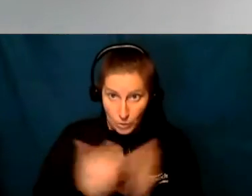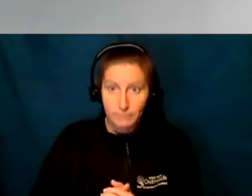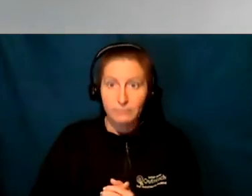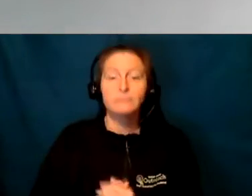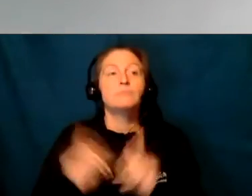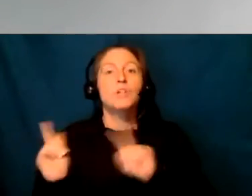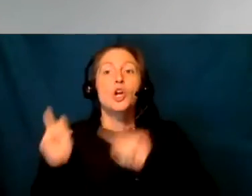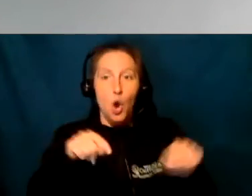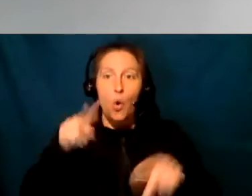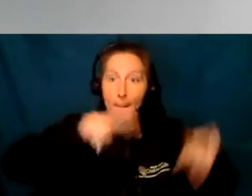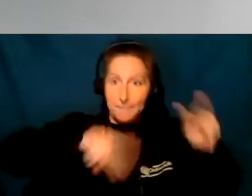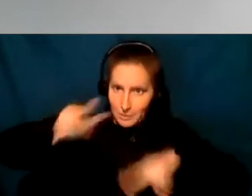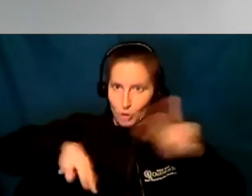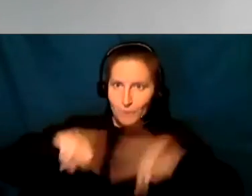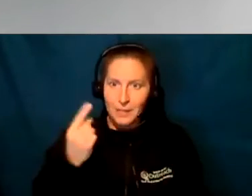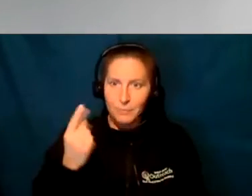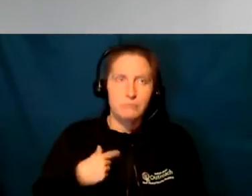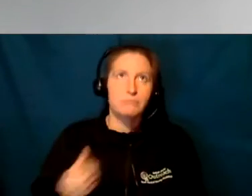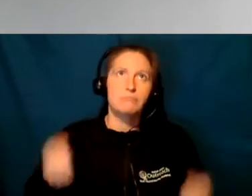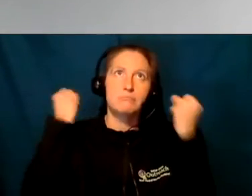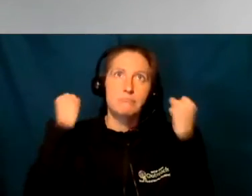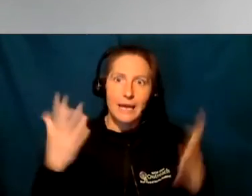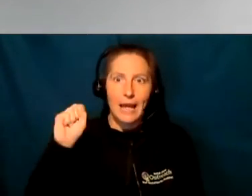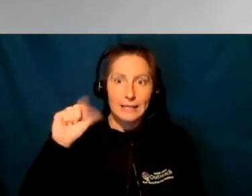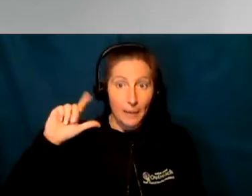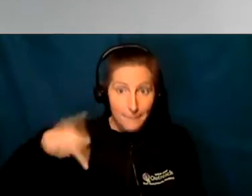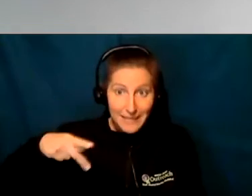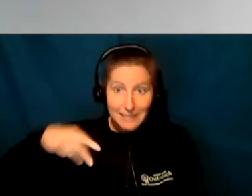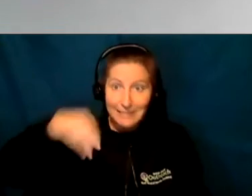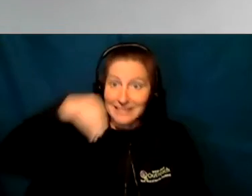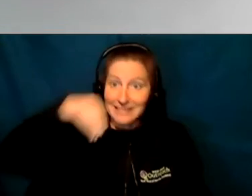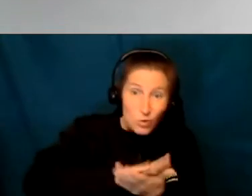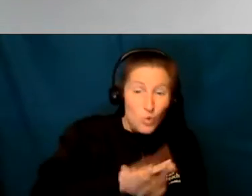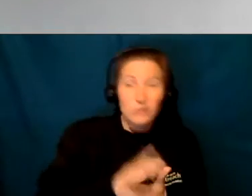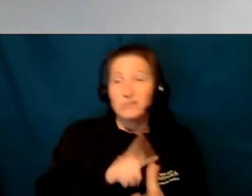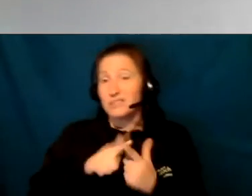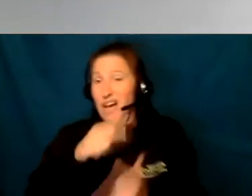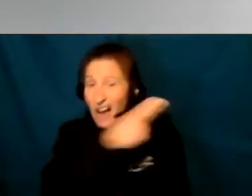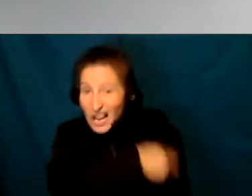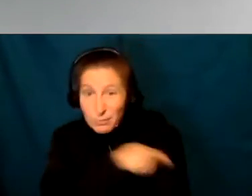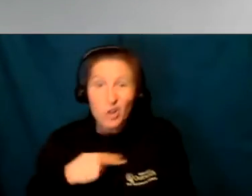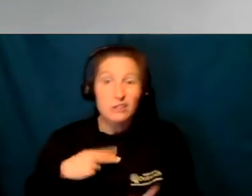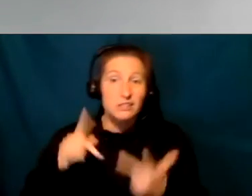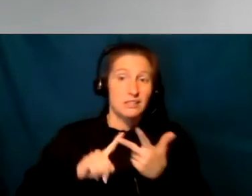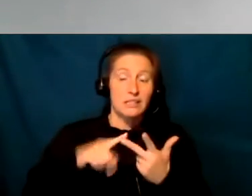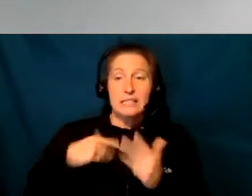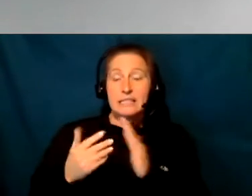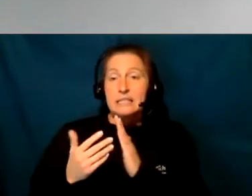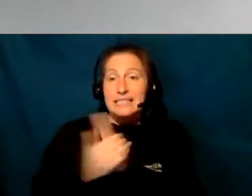you know, there's speech pathologists in schools, at hospitals at skilled nursing facilities, they